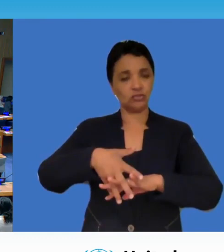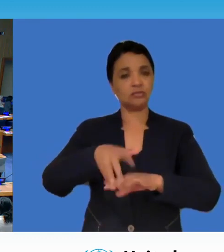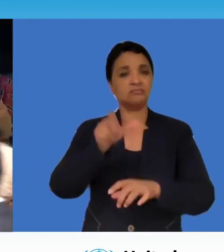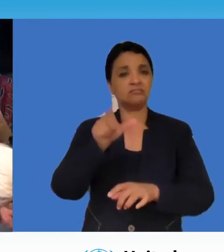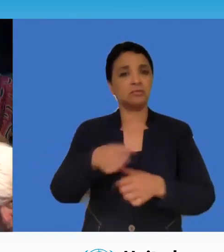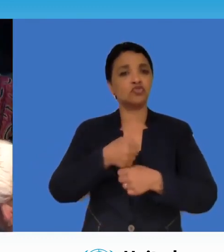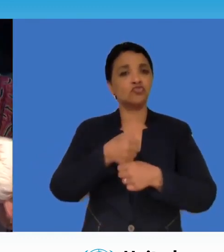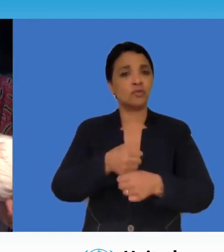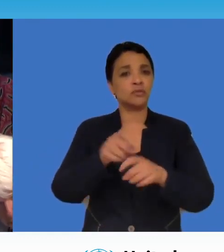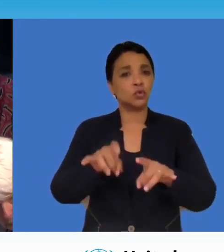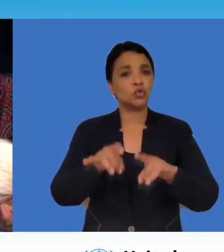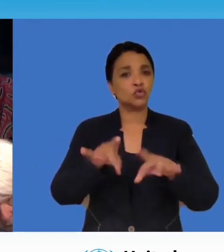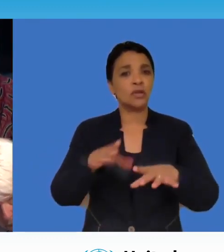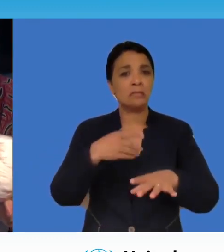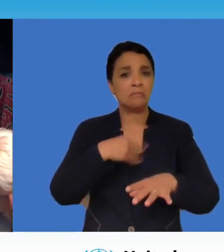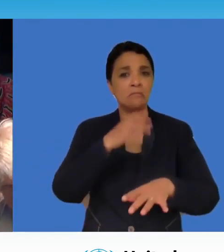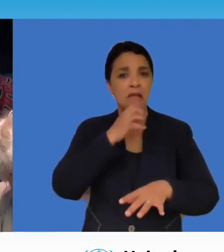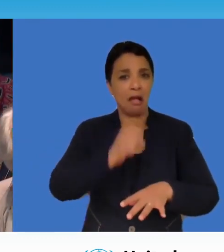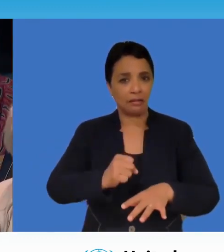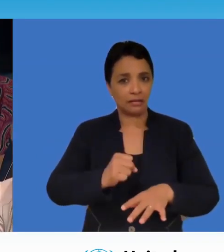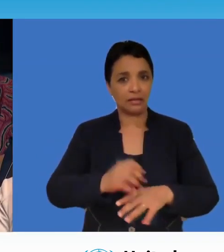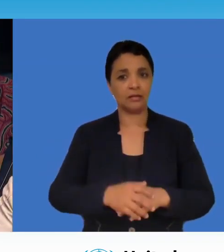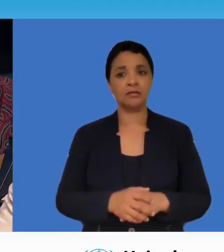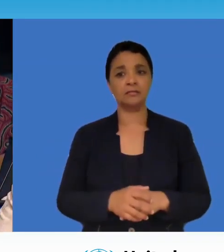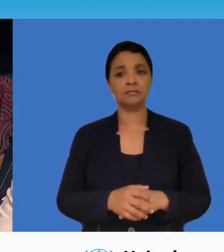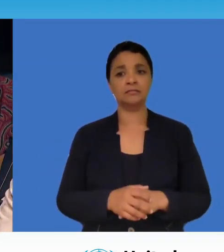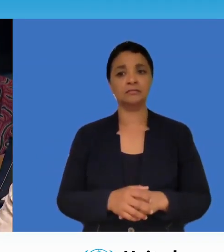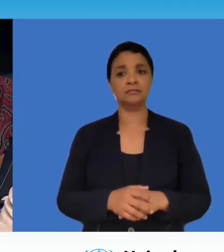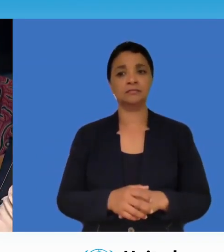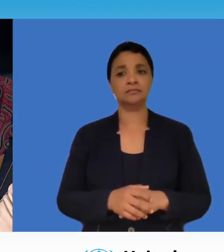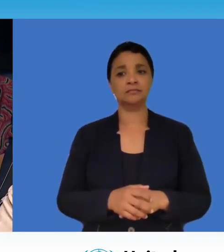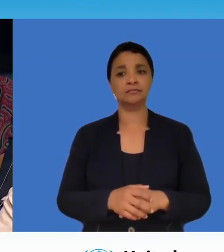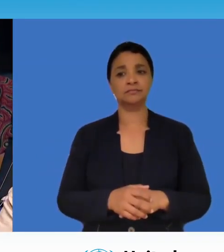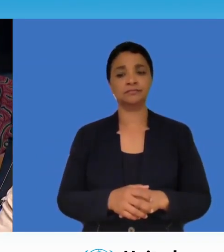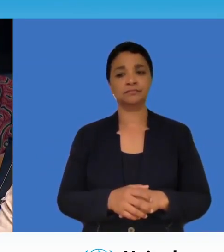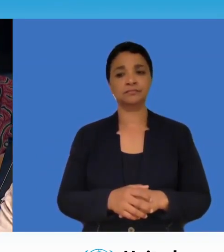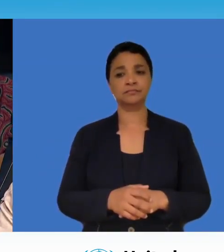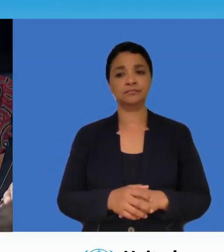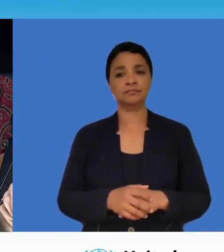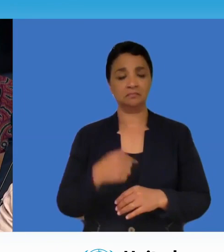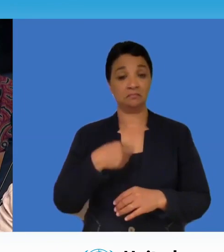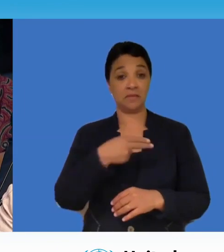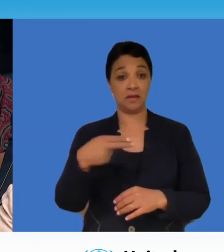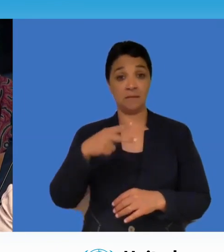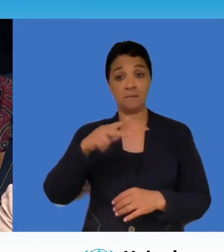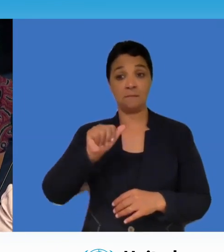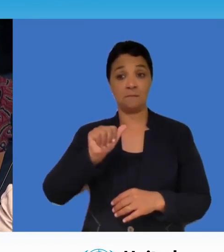advocacy for inclusion has partnered with mob for Mob for this intervention mob for Mob is a peak